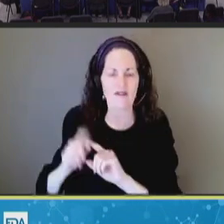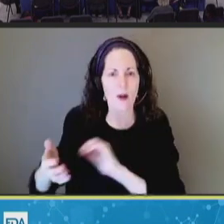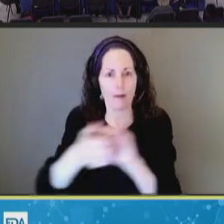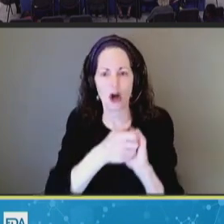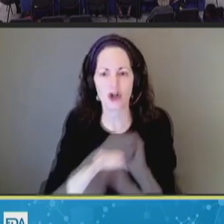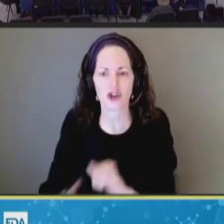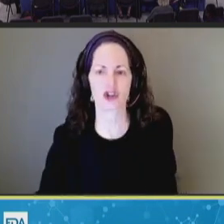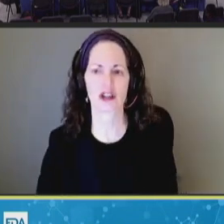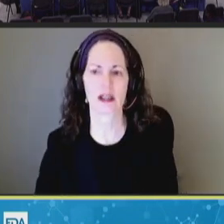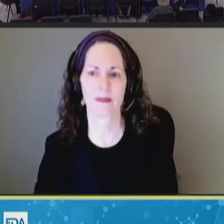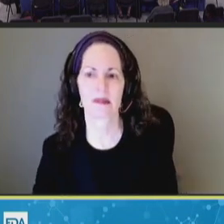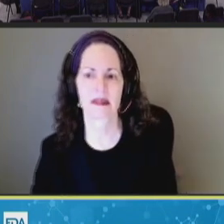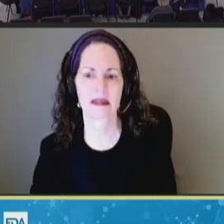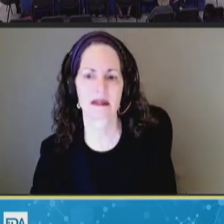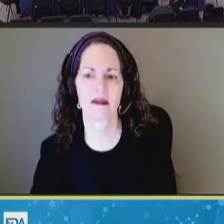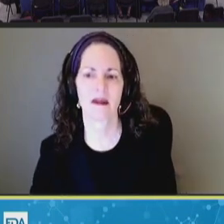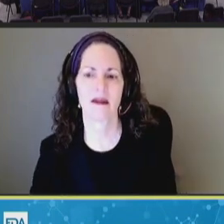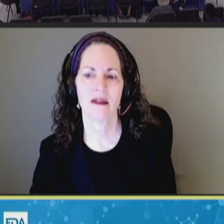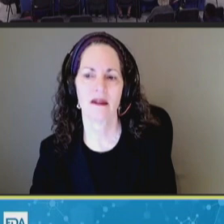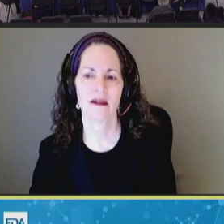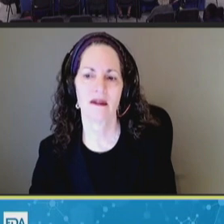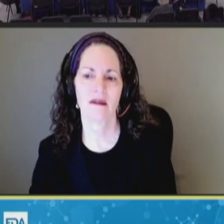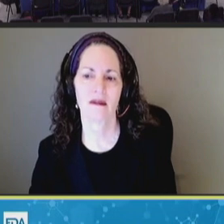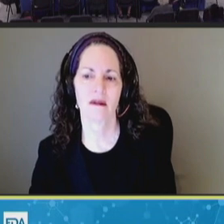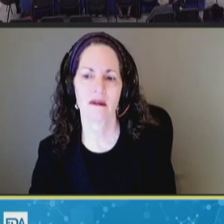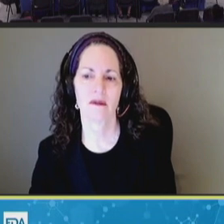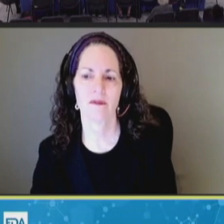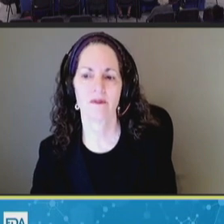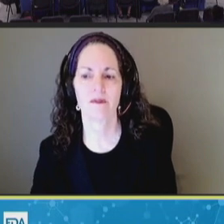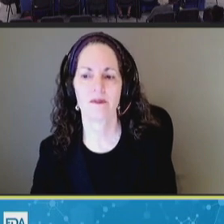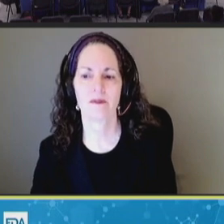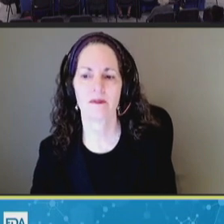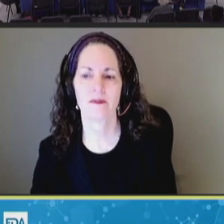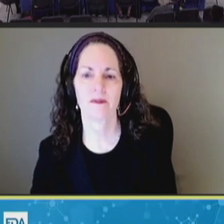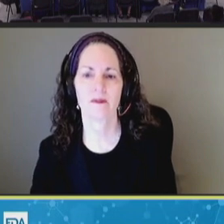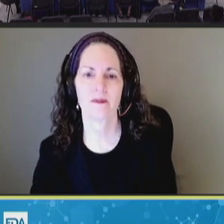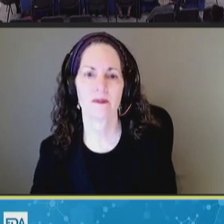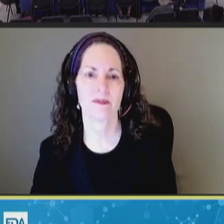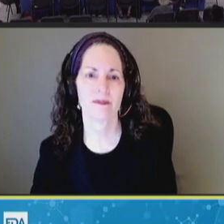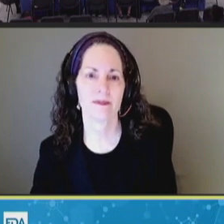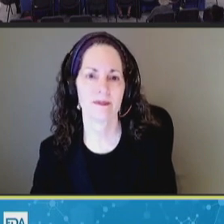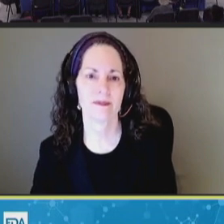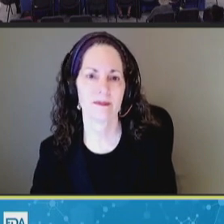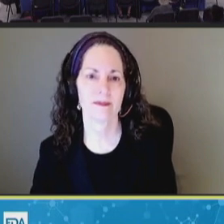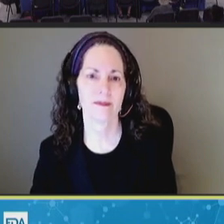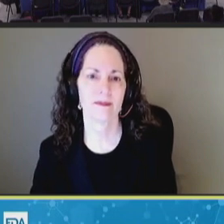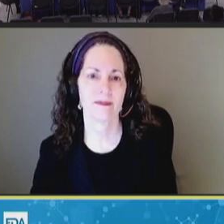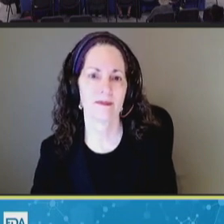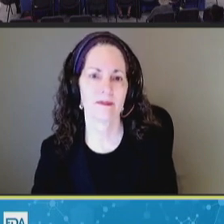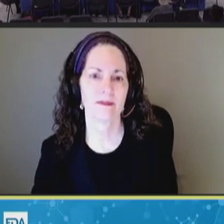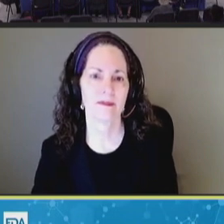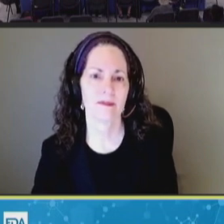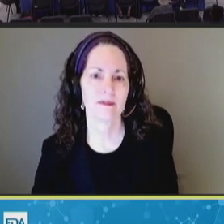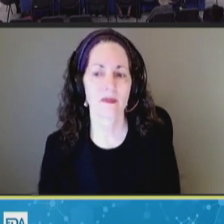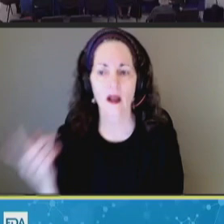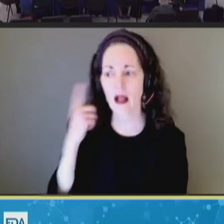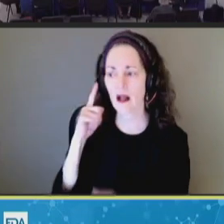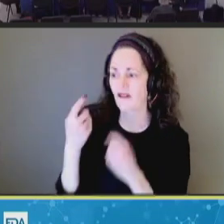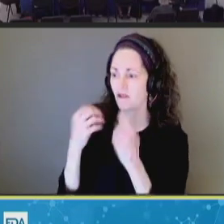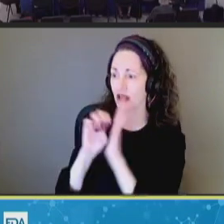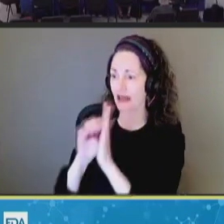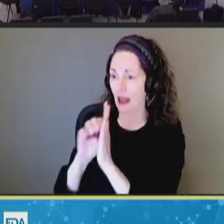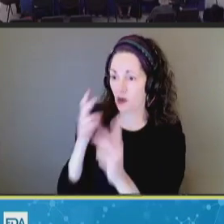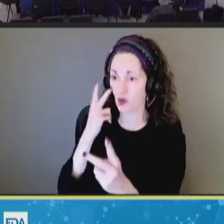of COVID-19 vaccines, for instance, that monitors rare -- potential rare adverse events,